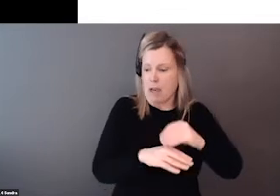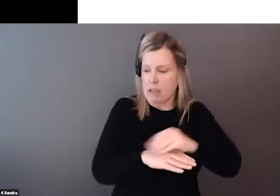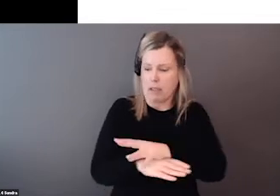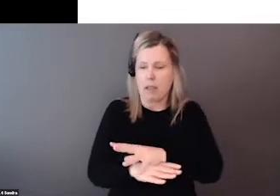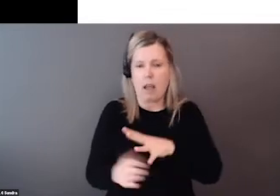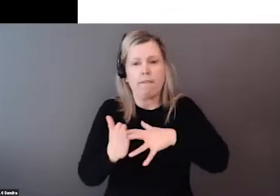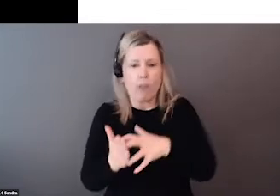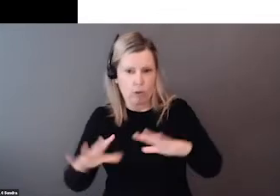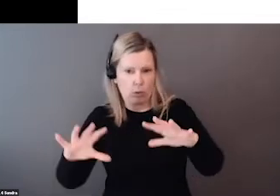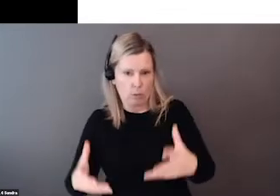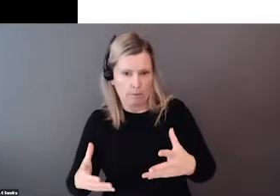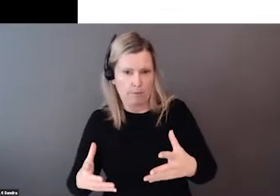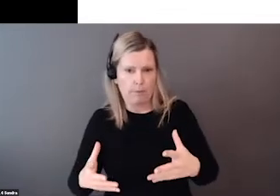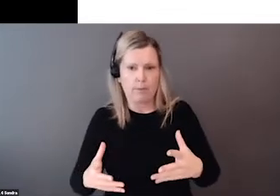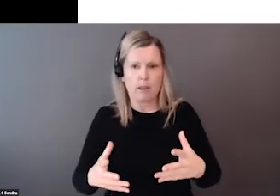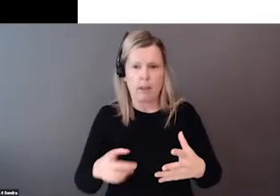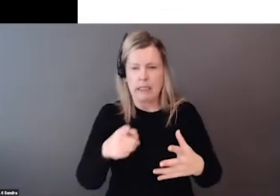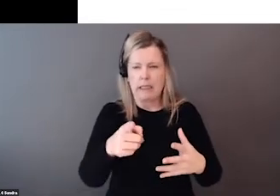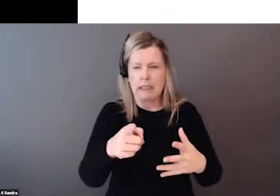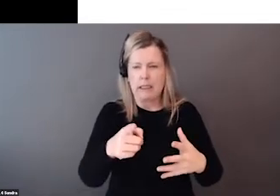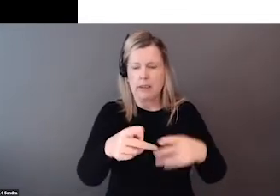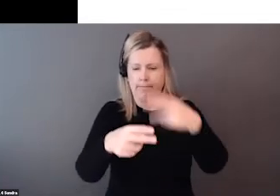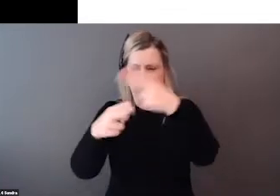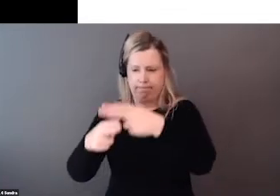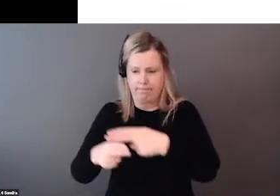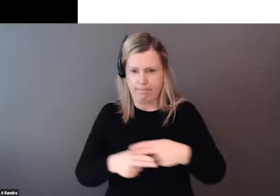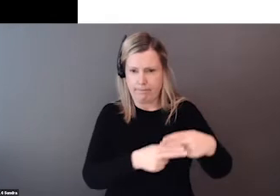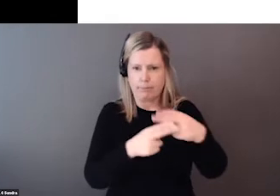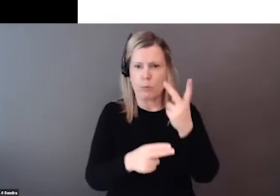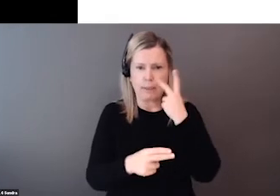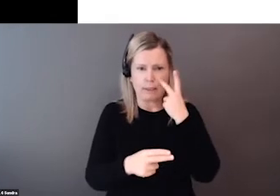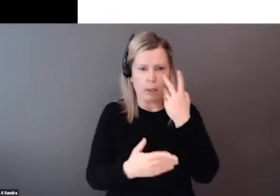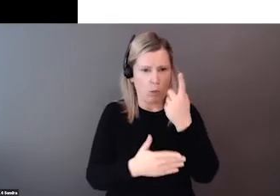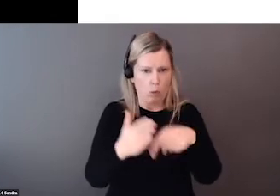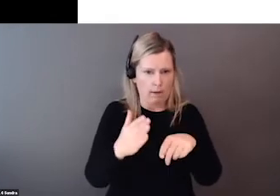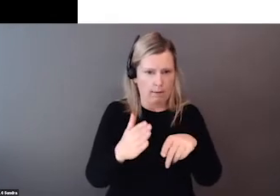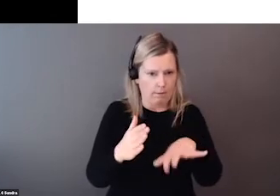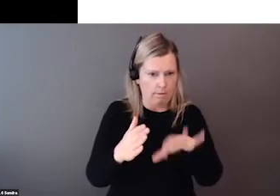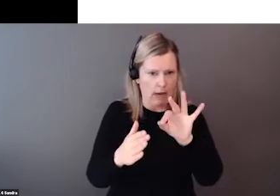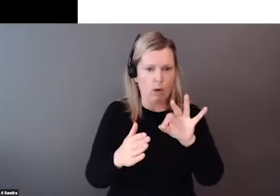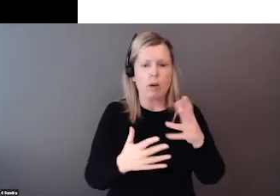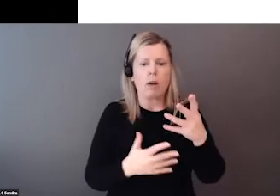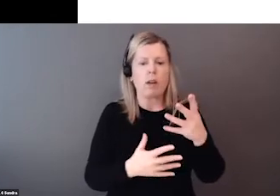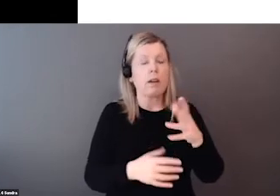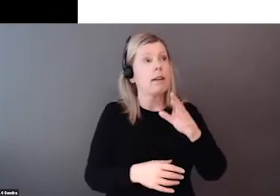And just at a high level, to summarize some of the findings from this study, what we found was that social changes like generational changes in the work environment,